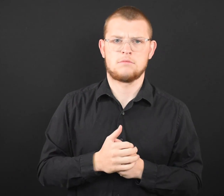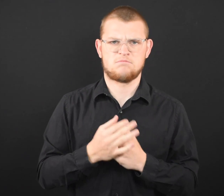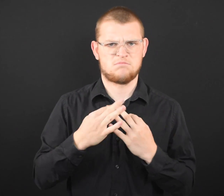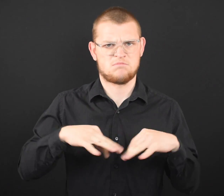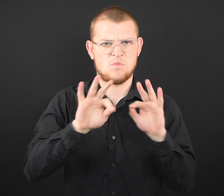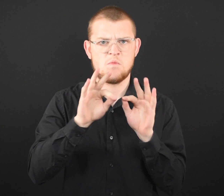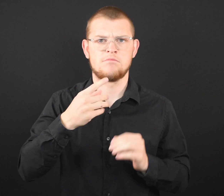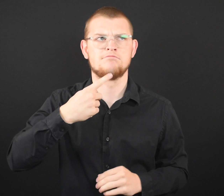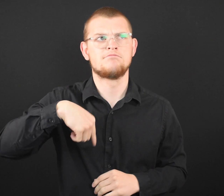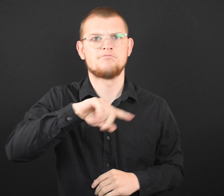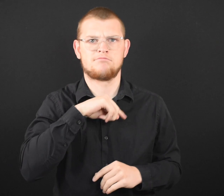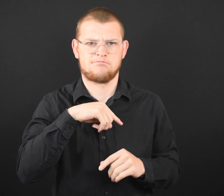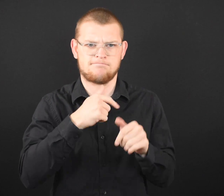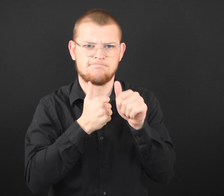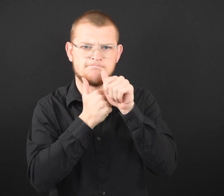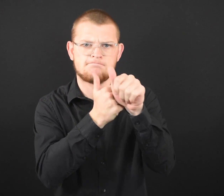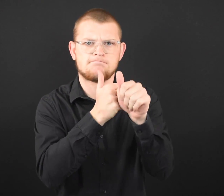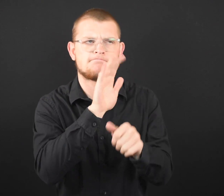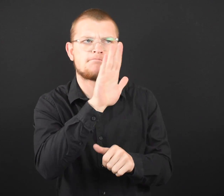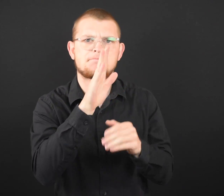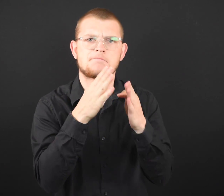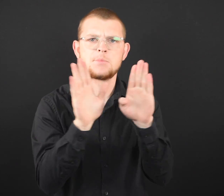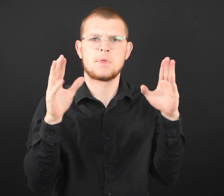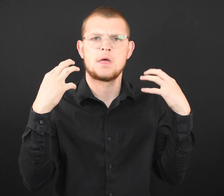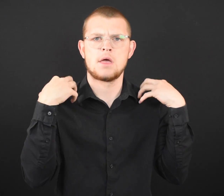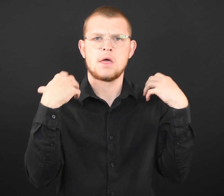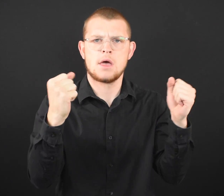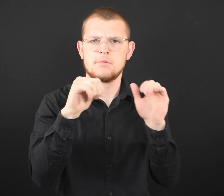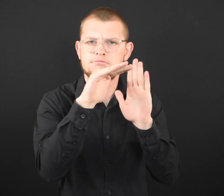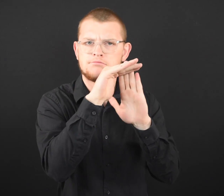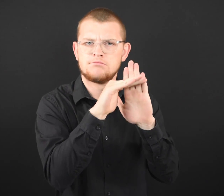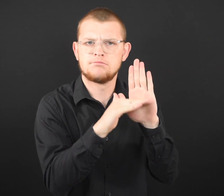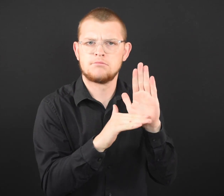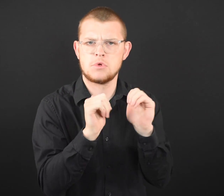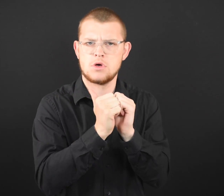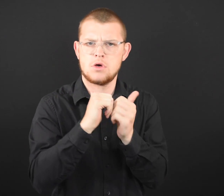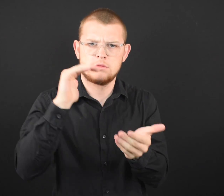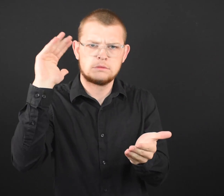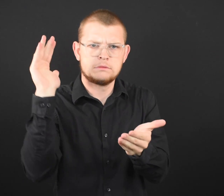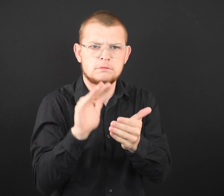It is important to continue to follow current public health guidance to reduce the spread of